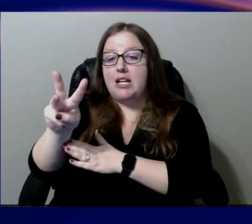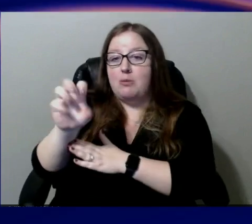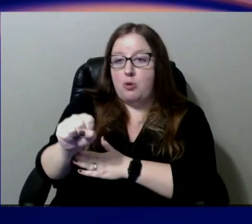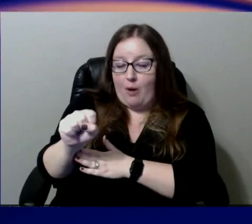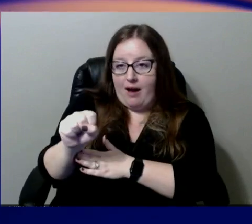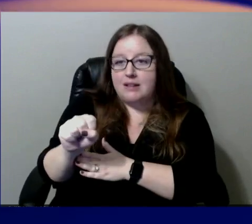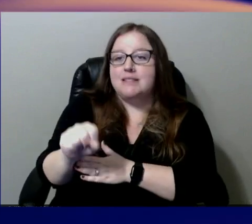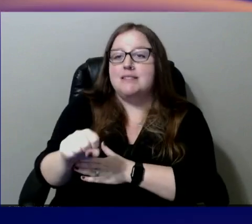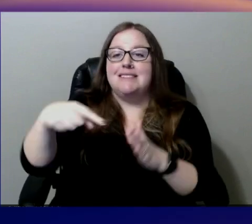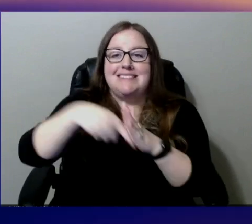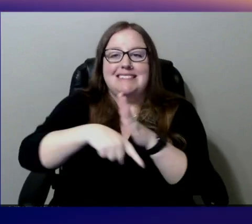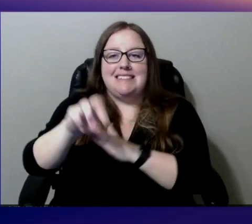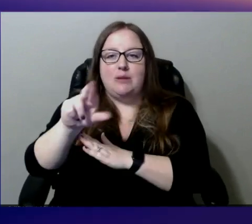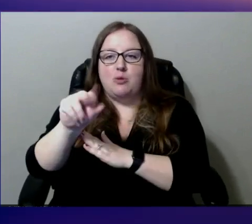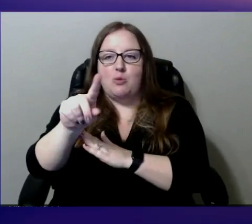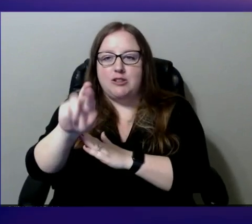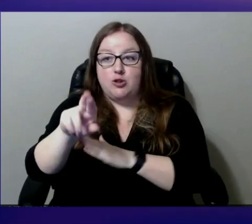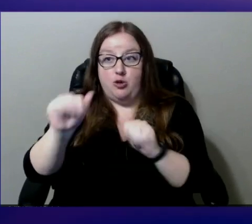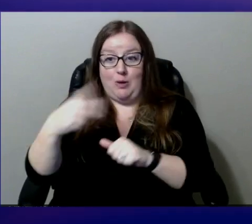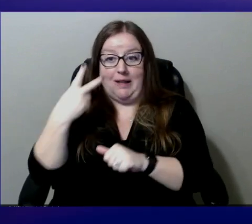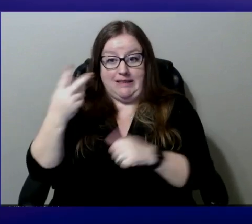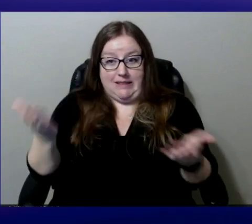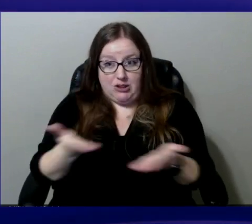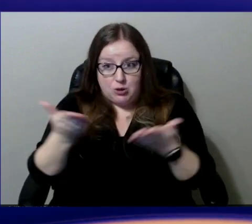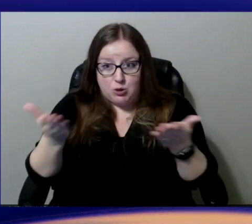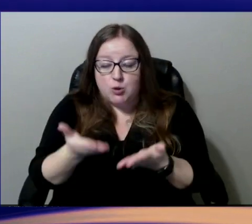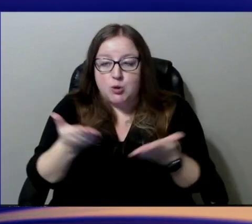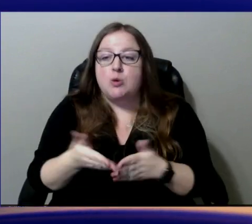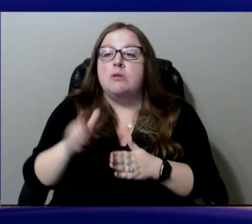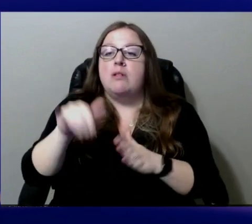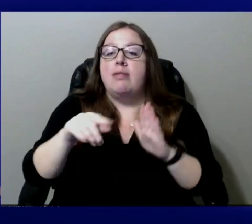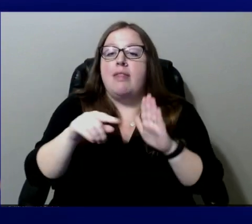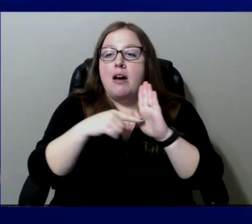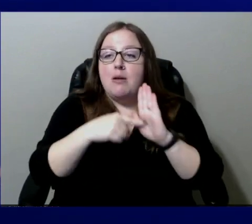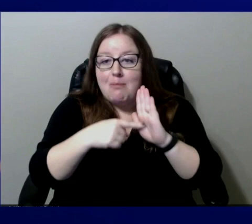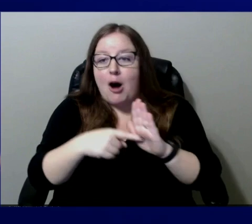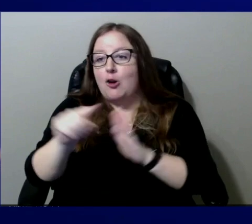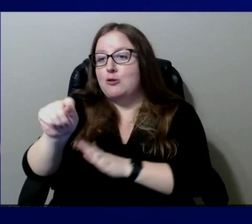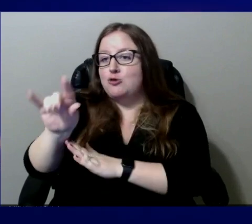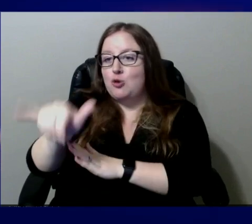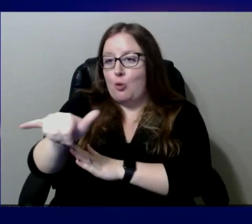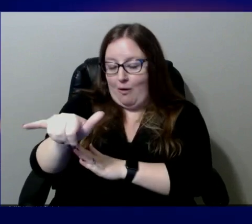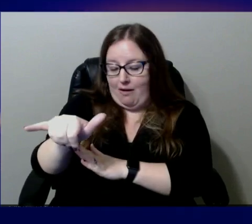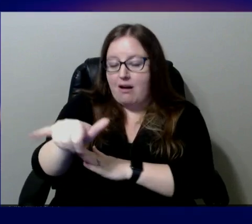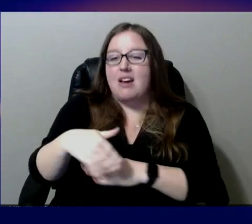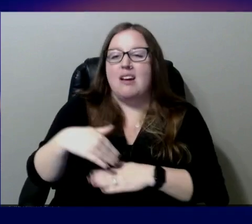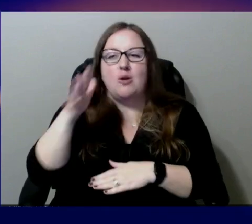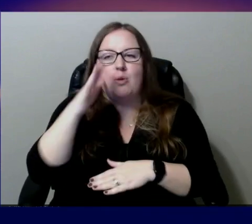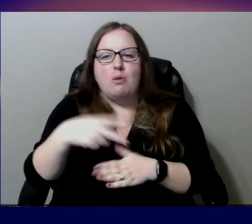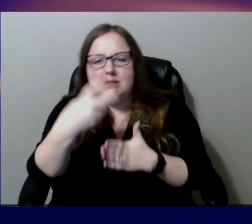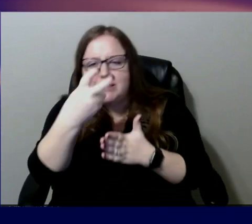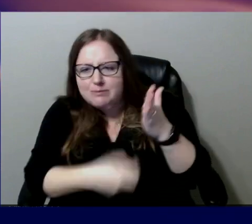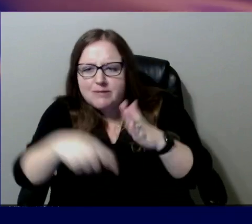and you can see that here and this small little toy. And we are gonna deep dive and talk about what it is